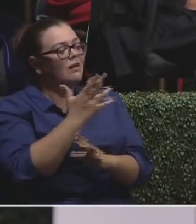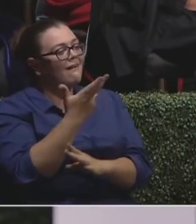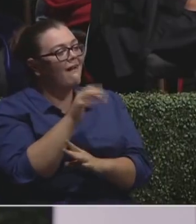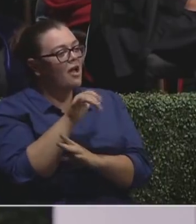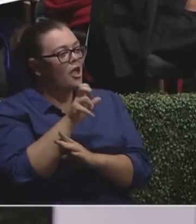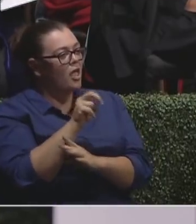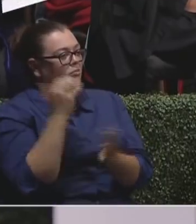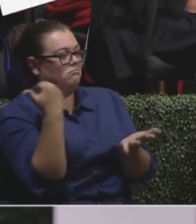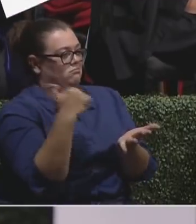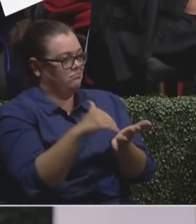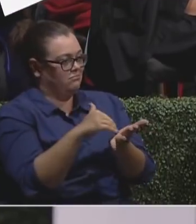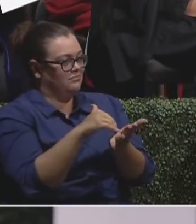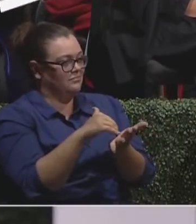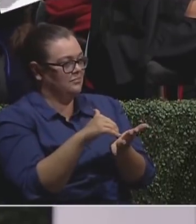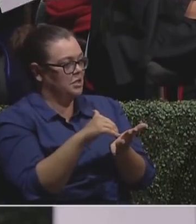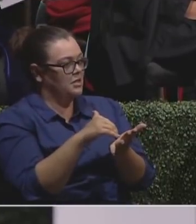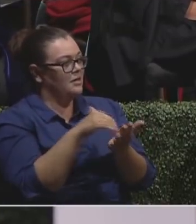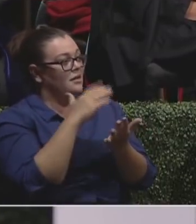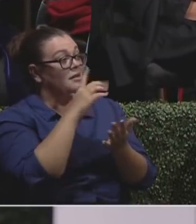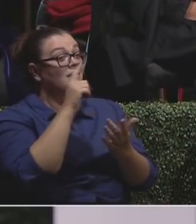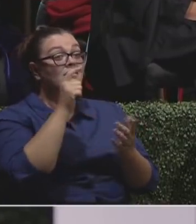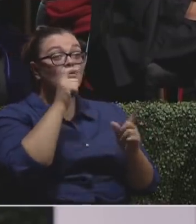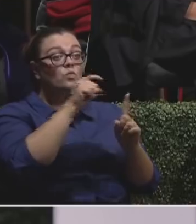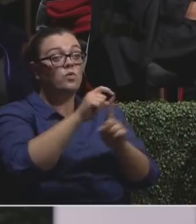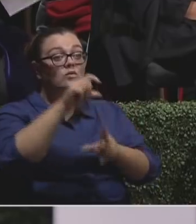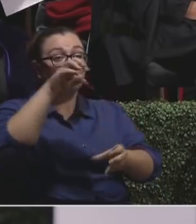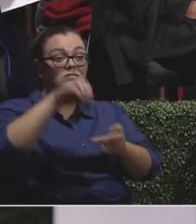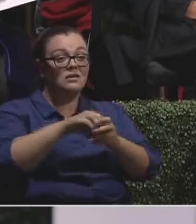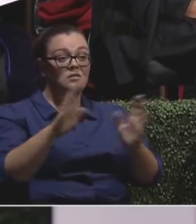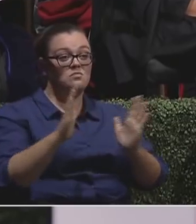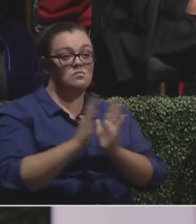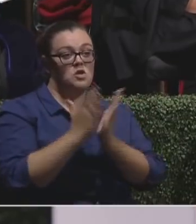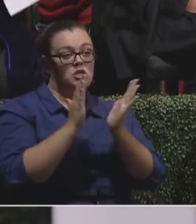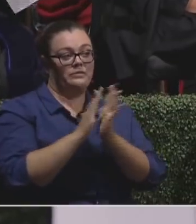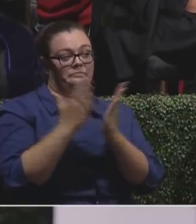LA STUDENT, ANA RANGEL, WHO WILL BE ACCOMPANIED BY THE CAL STATE LA BRASS QUINTET.